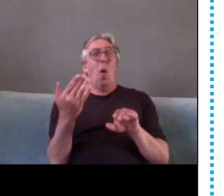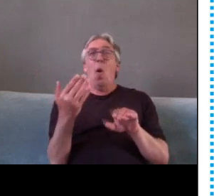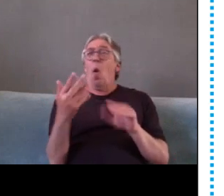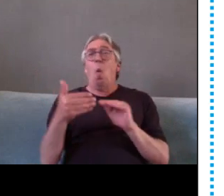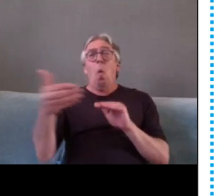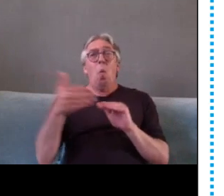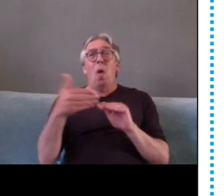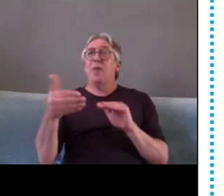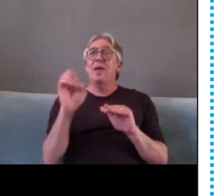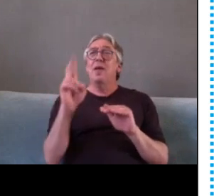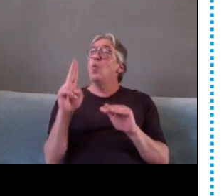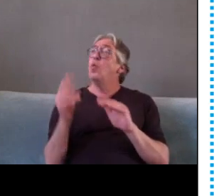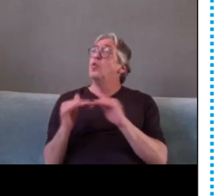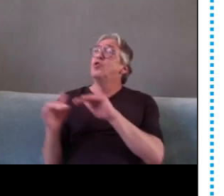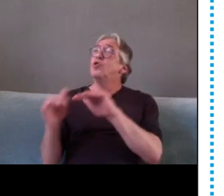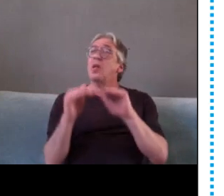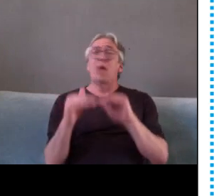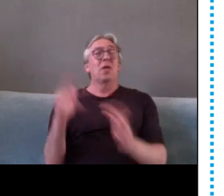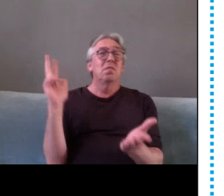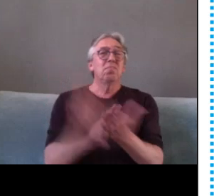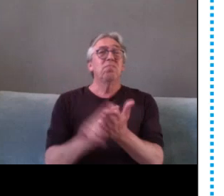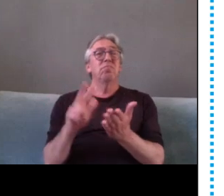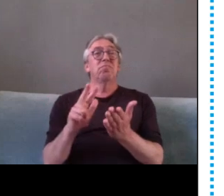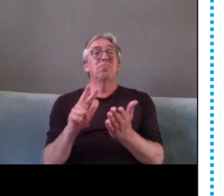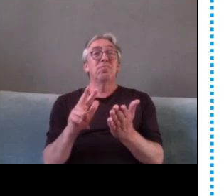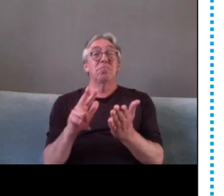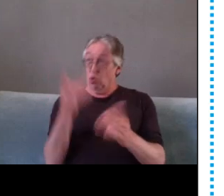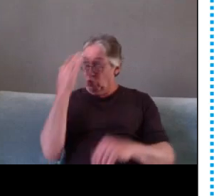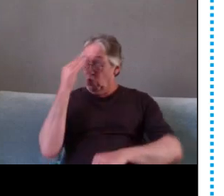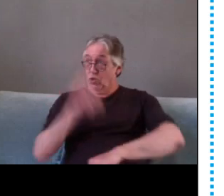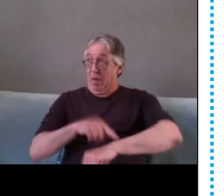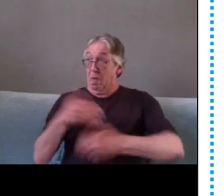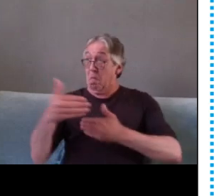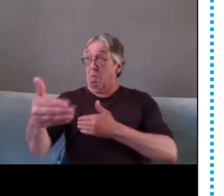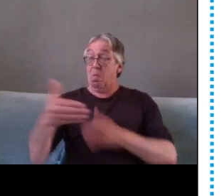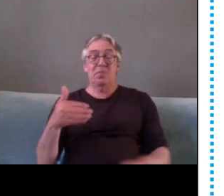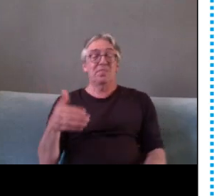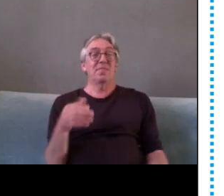No, we don't have it yet. There is one but I don't remember...